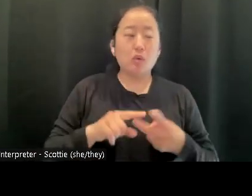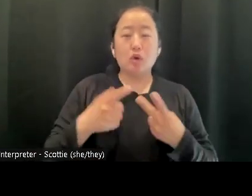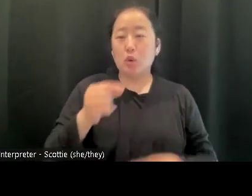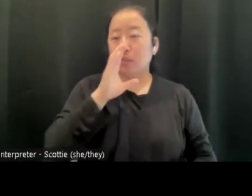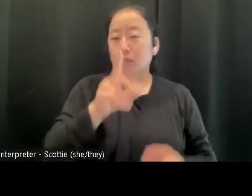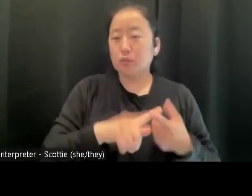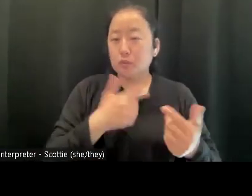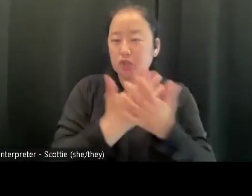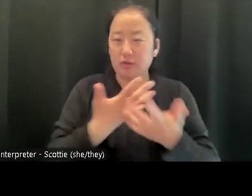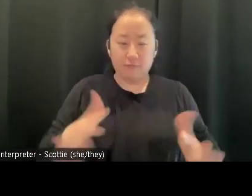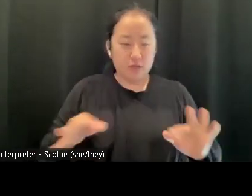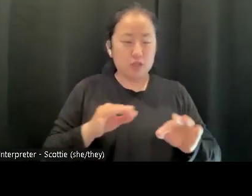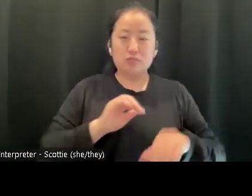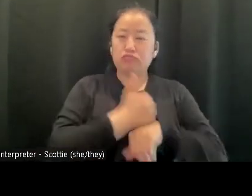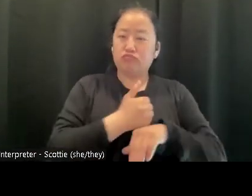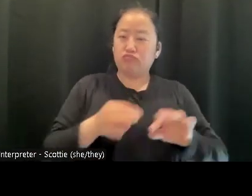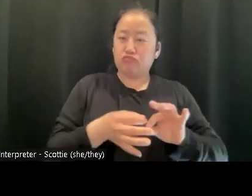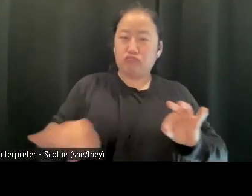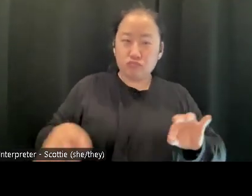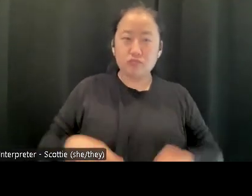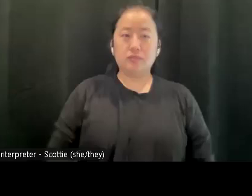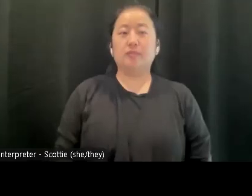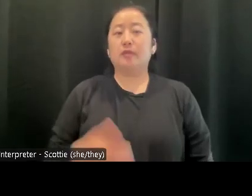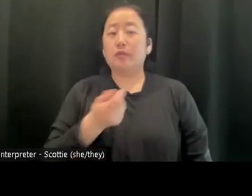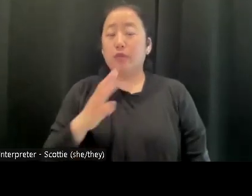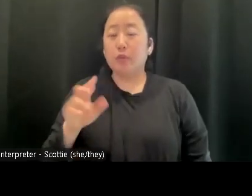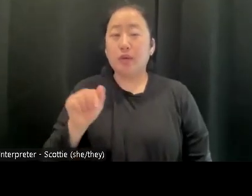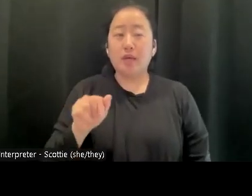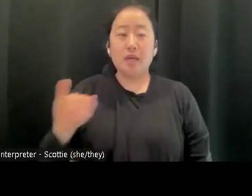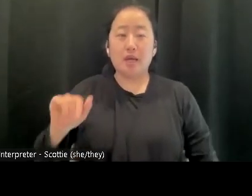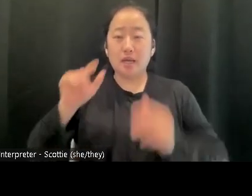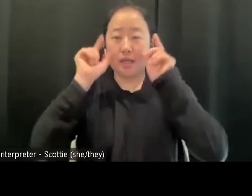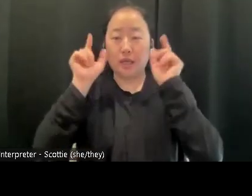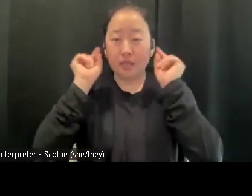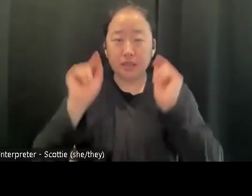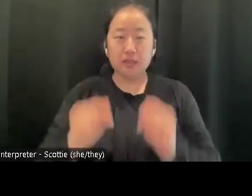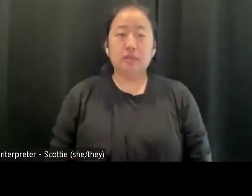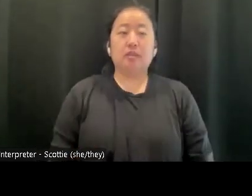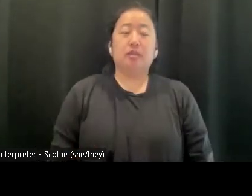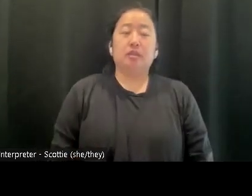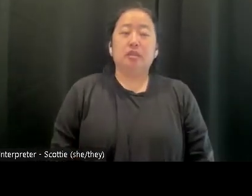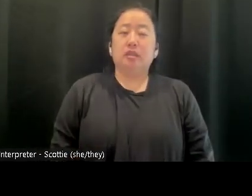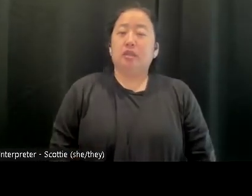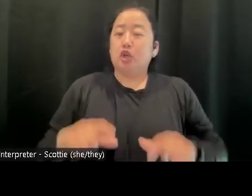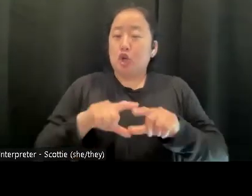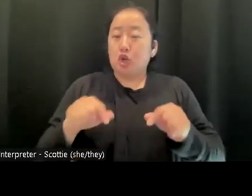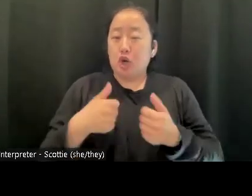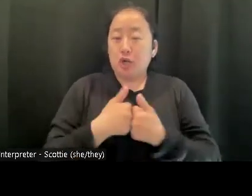We have a few A.I. glasses that we had out. Definitely card games, we had some cards